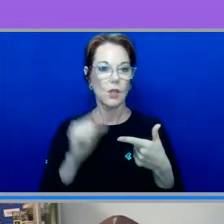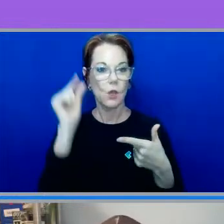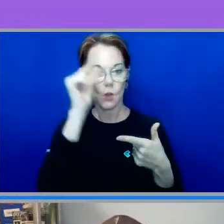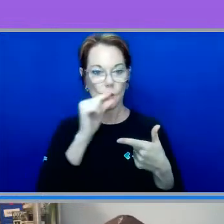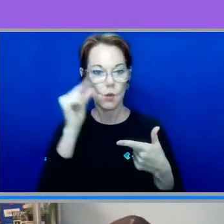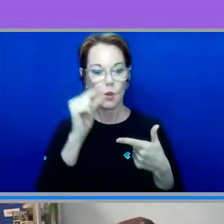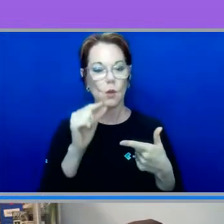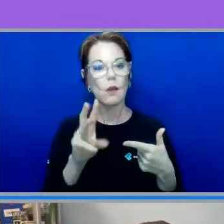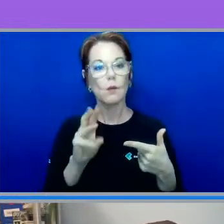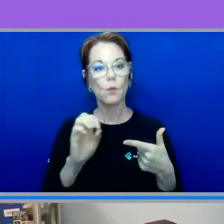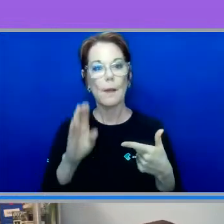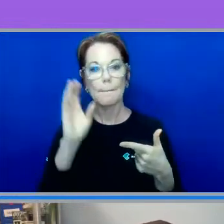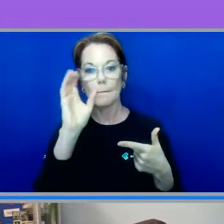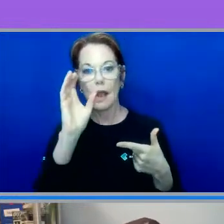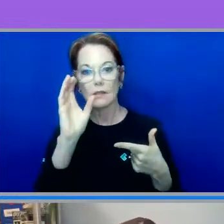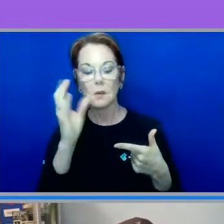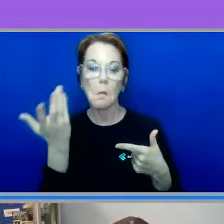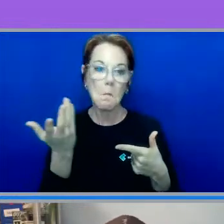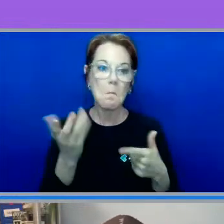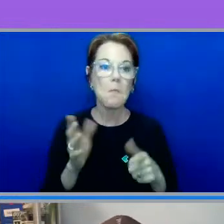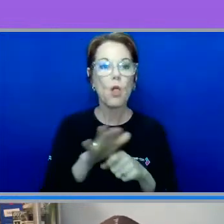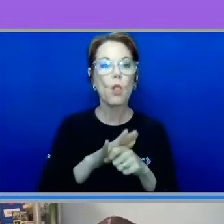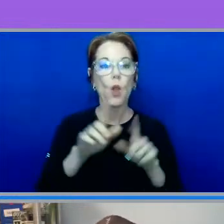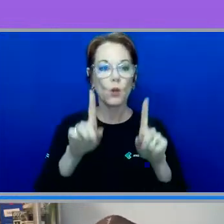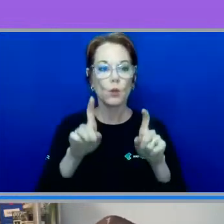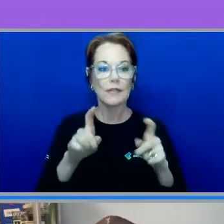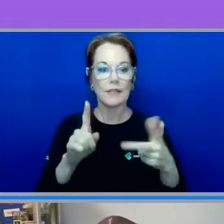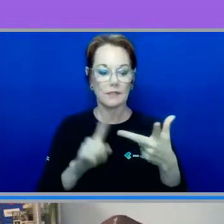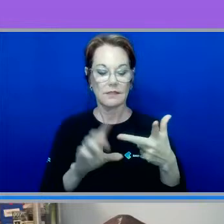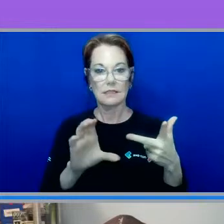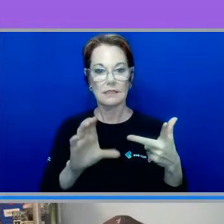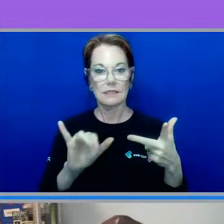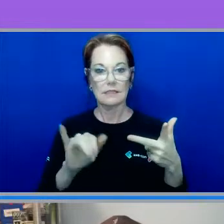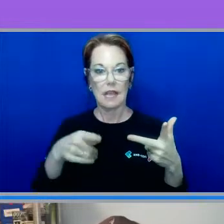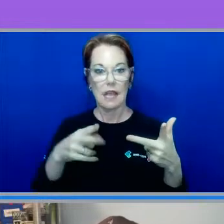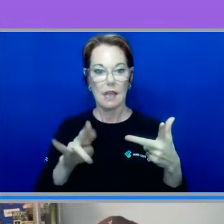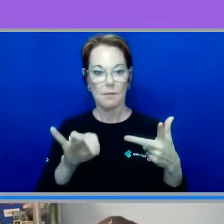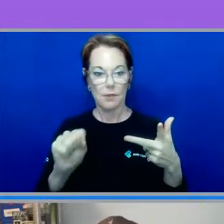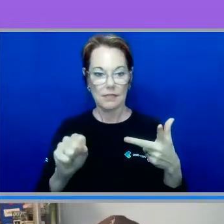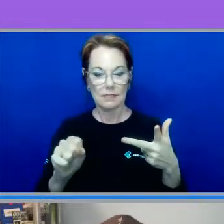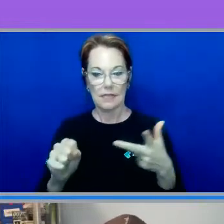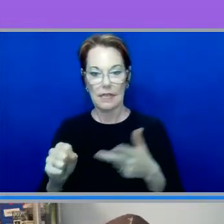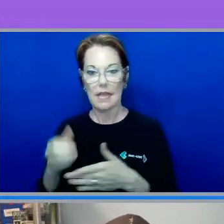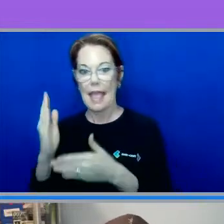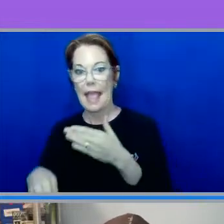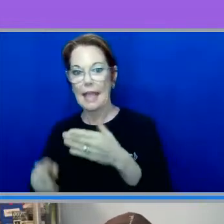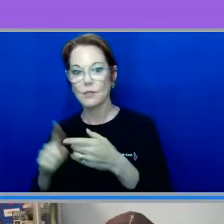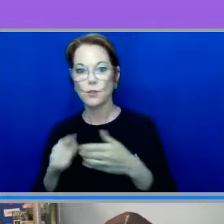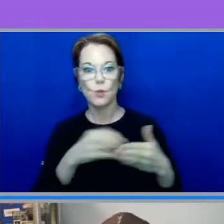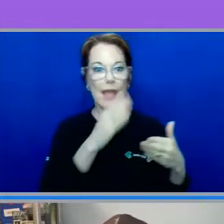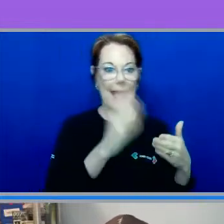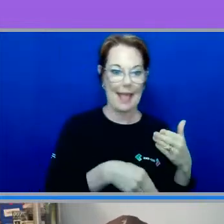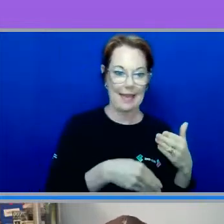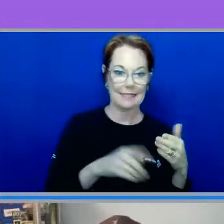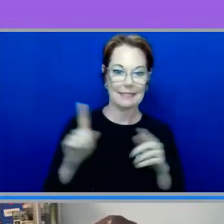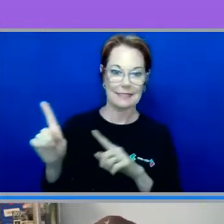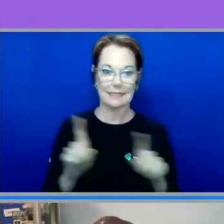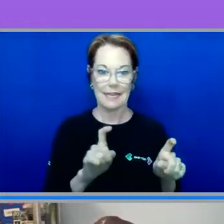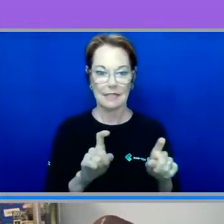web browser where developers might test locally. Cyprus is an end to end testing framework,